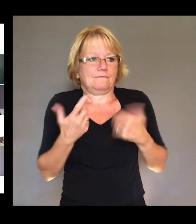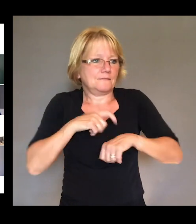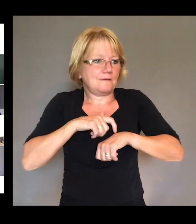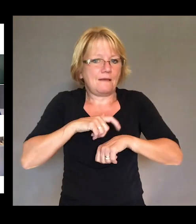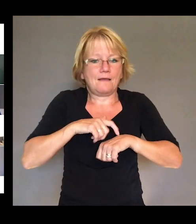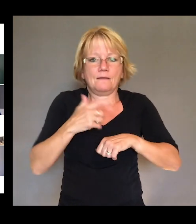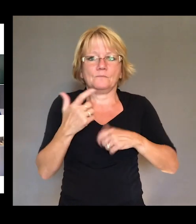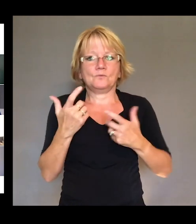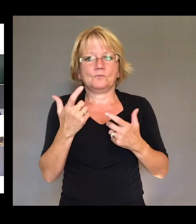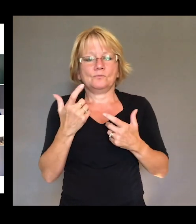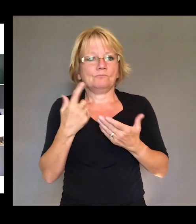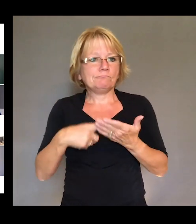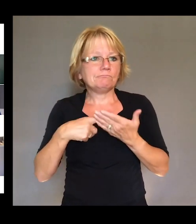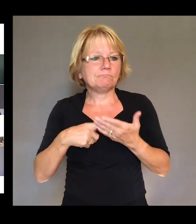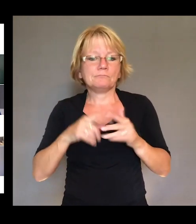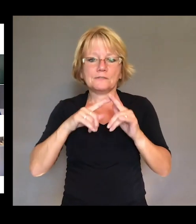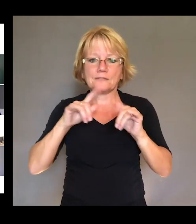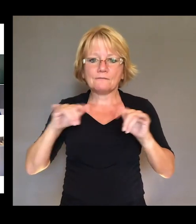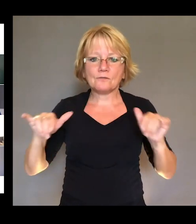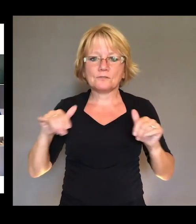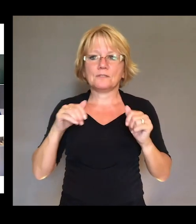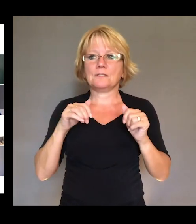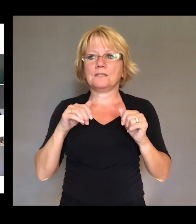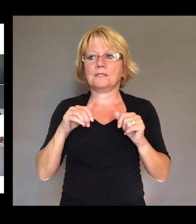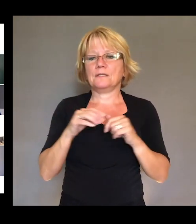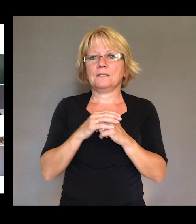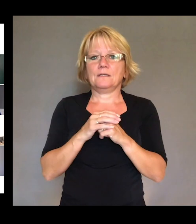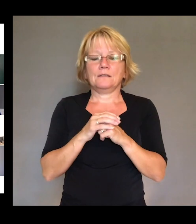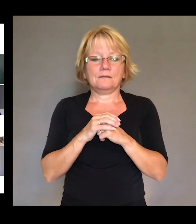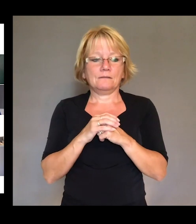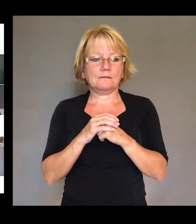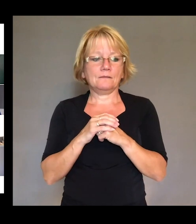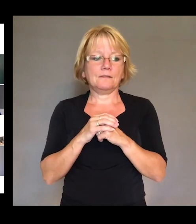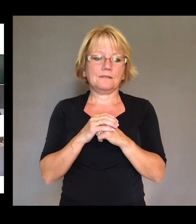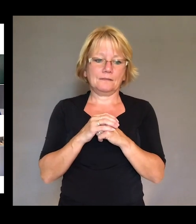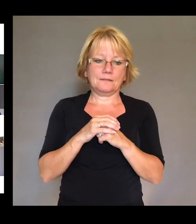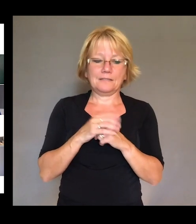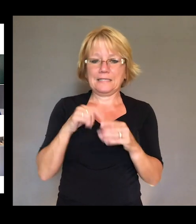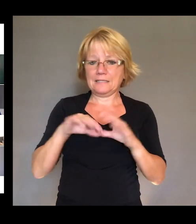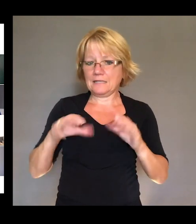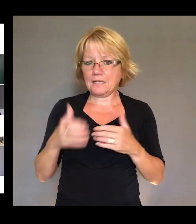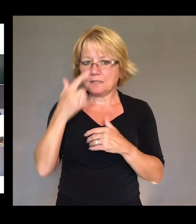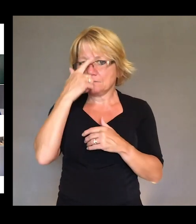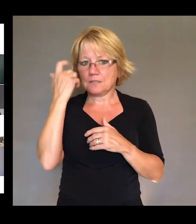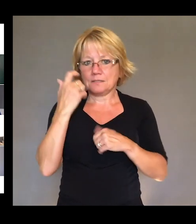that they don't have the time to talk about diversity and promote race in their classroom